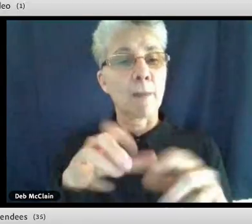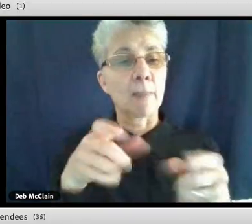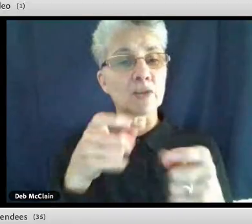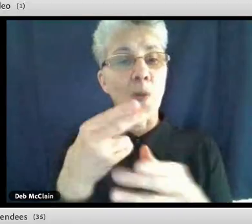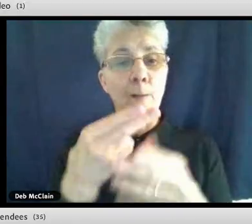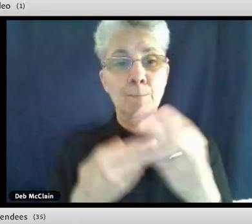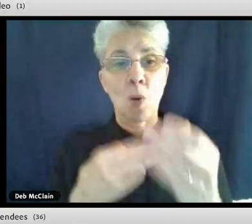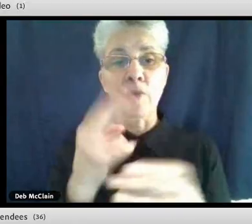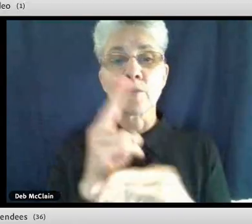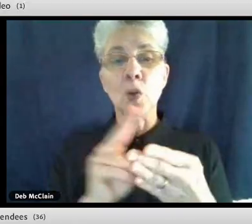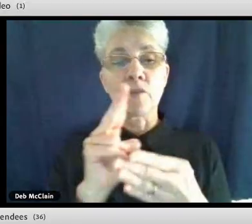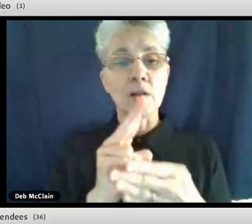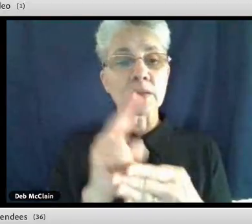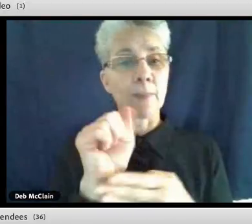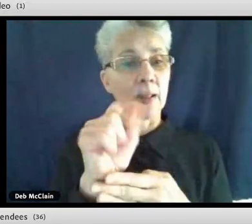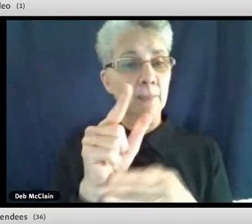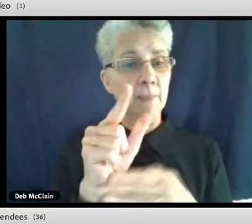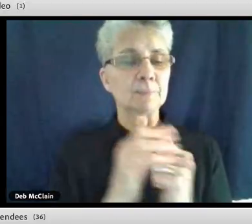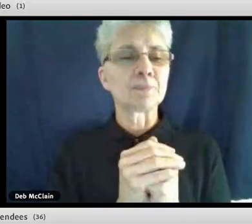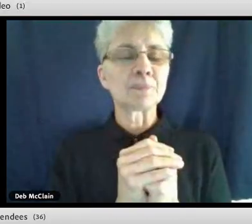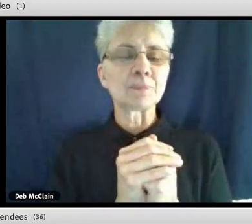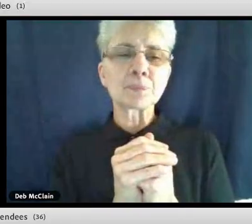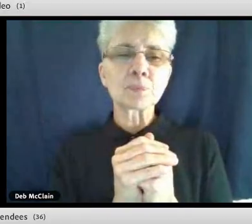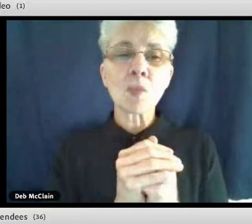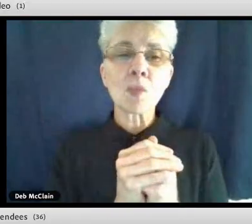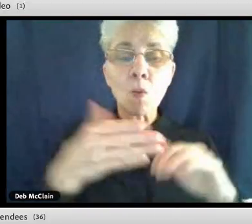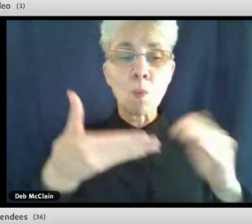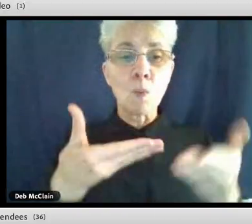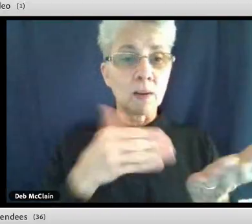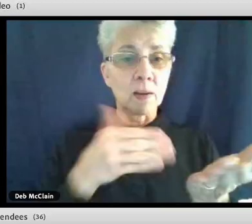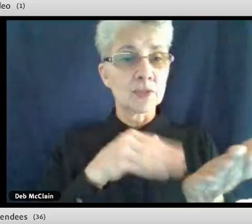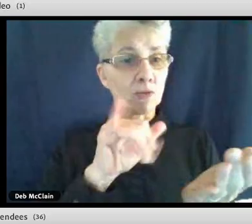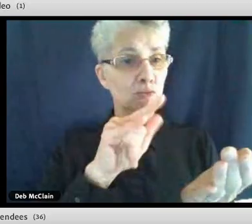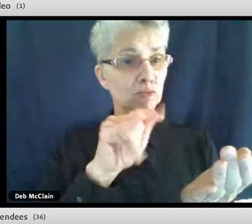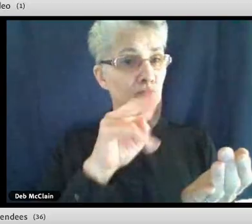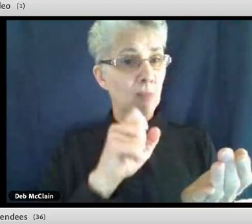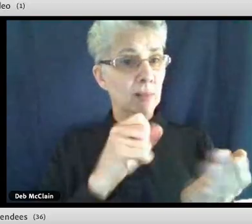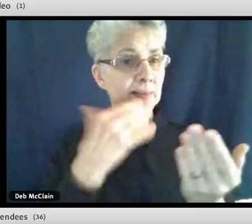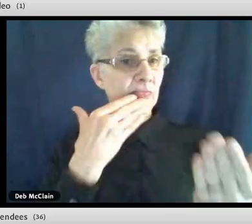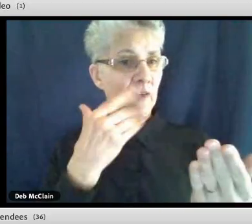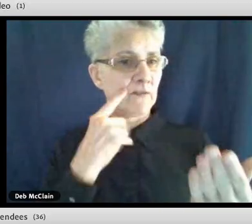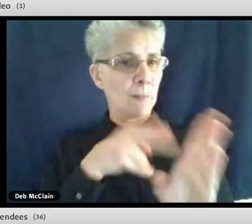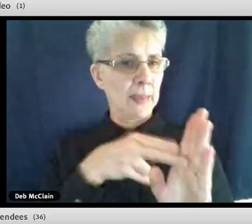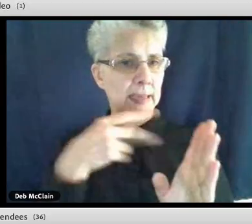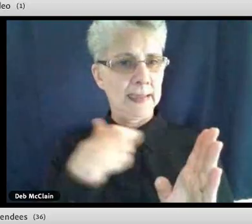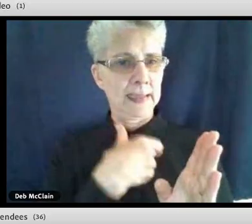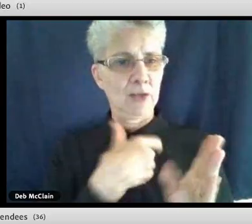both from the University of Alabama. Welcome, Dr. Rollins, and thank you for being here.